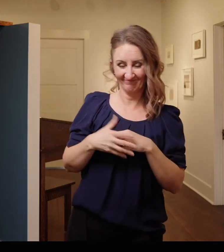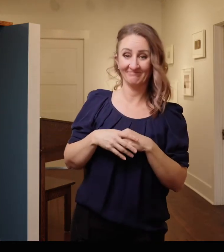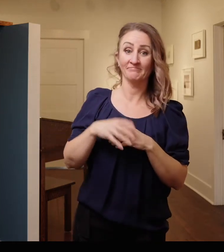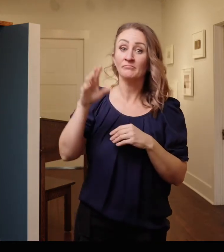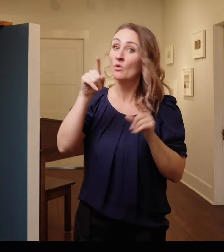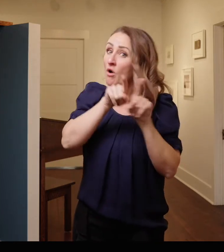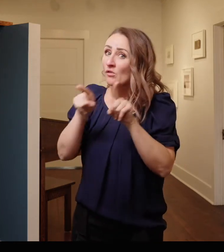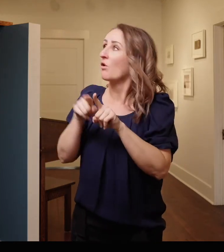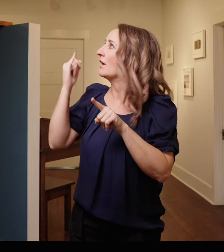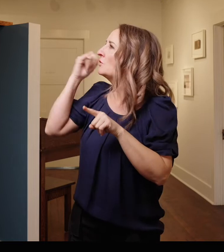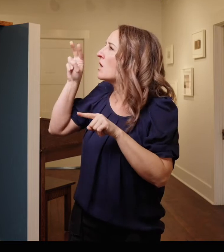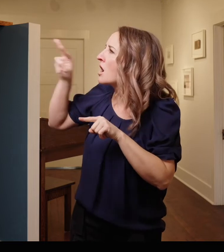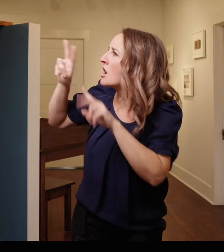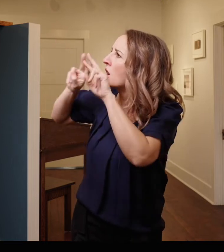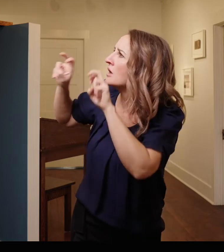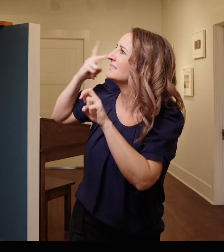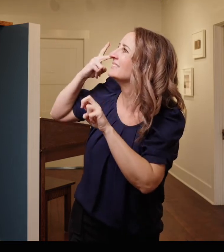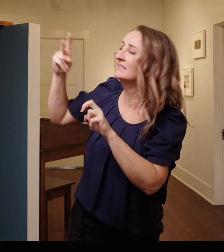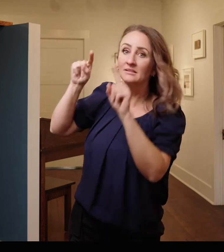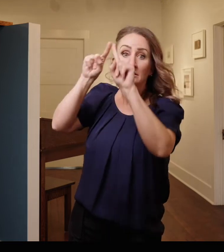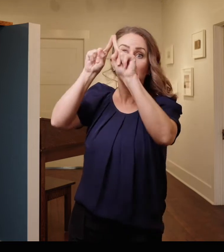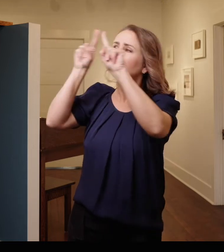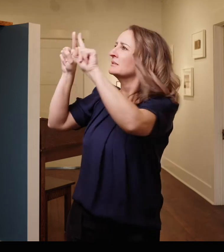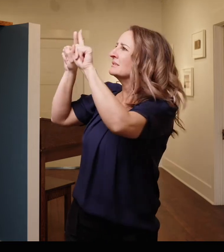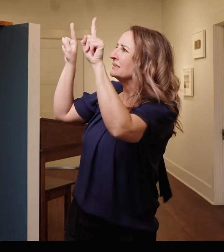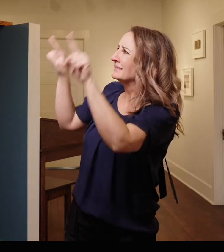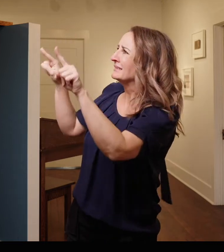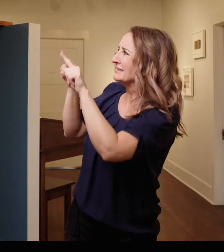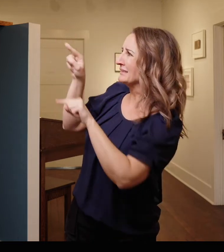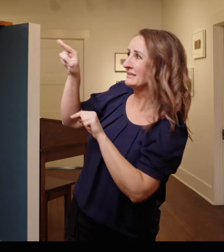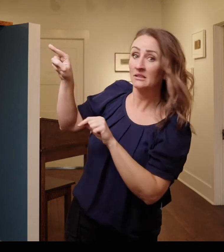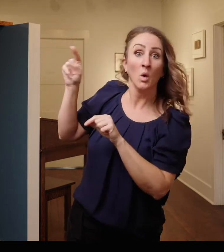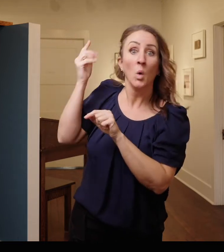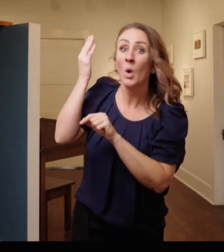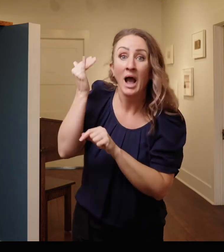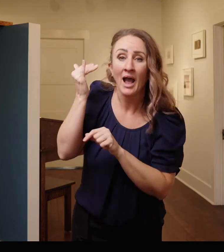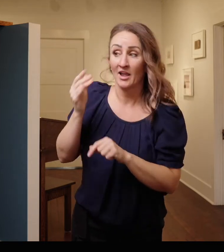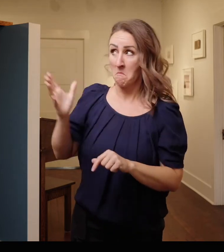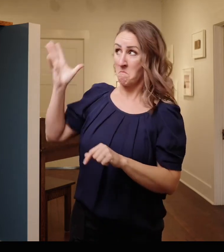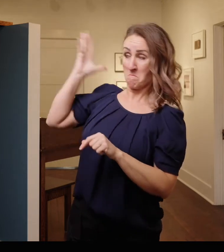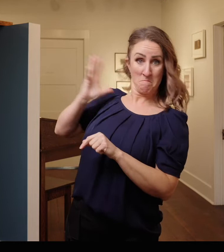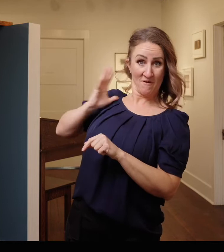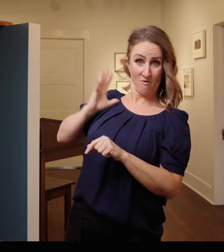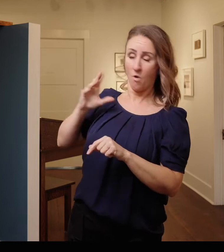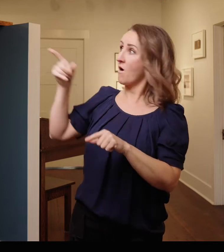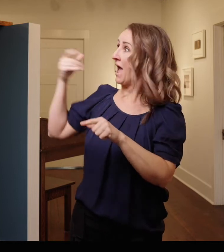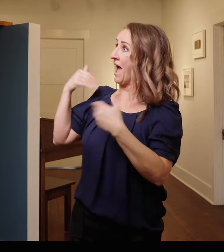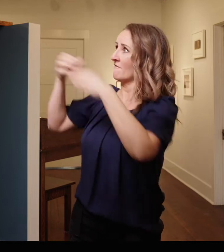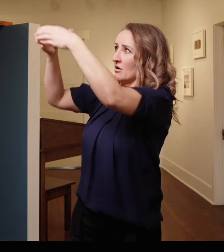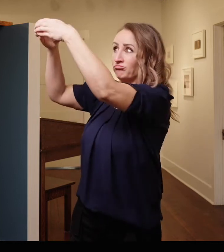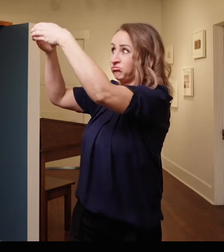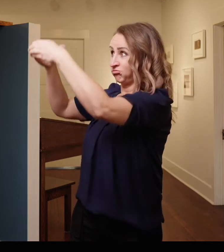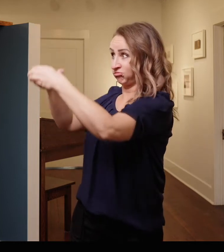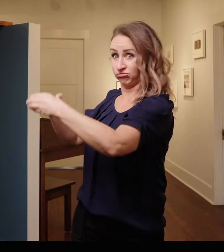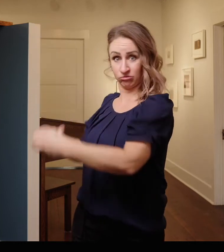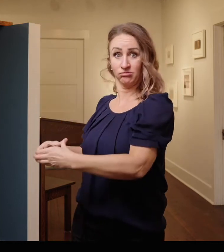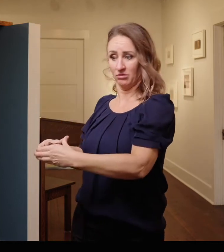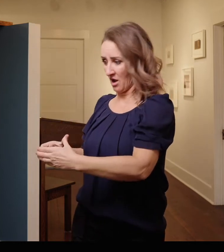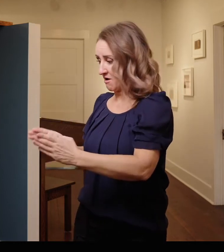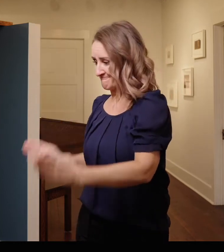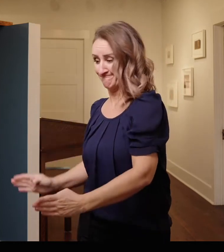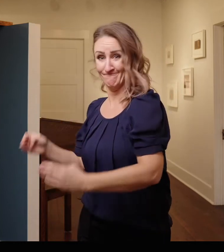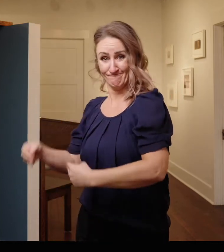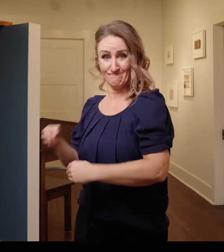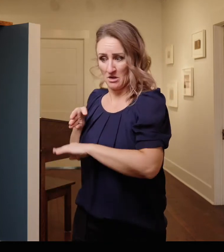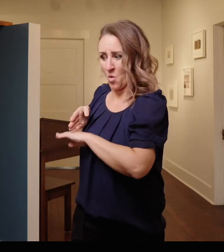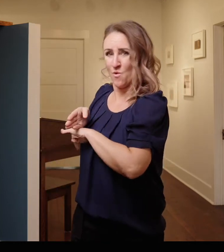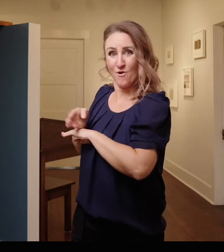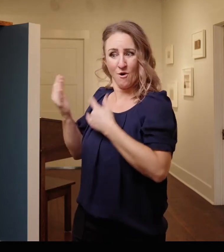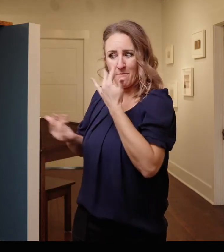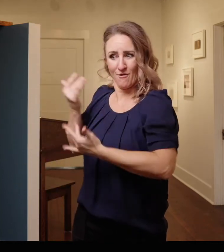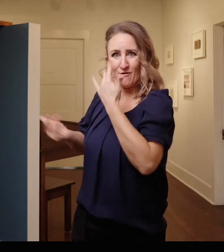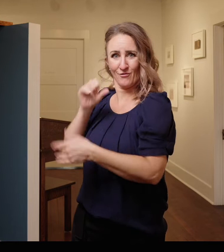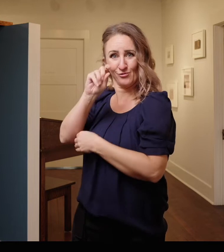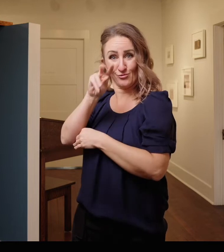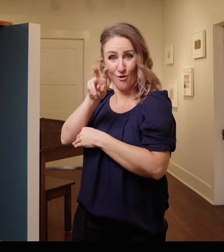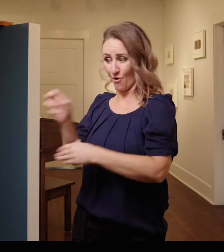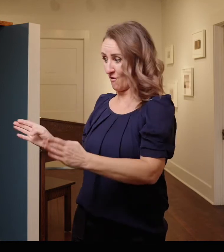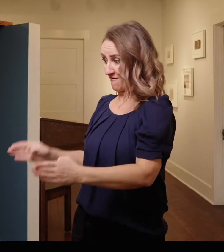Looking up, you can also see where the wood-burning stove was, located by the square cutouts.